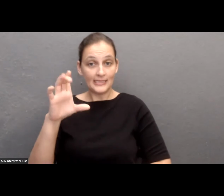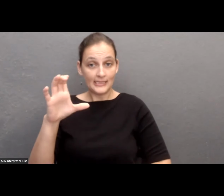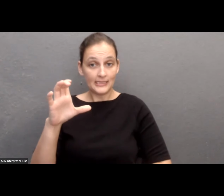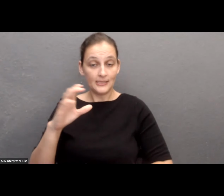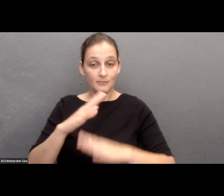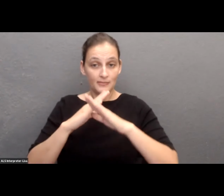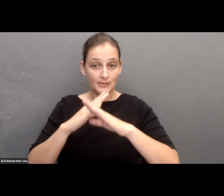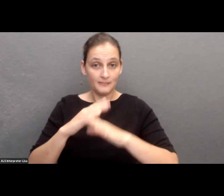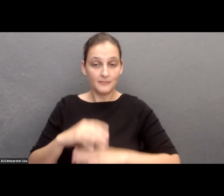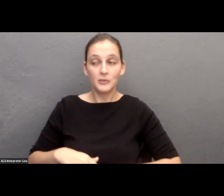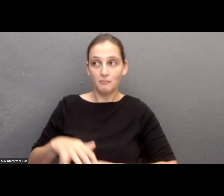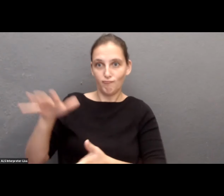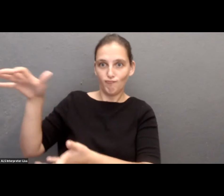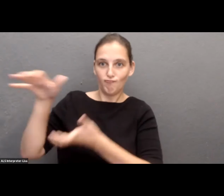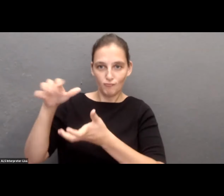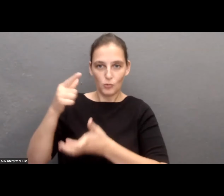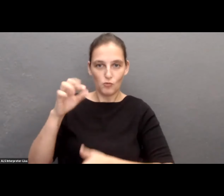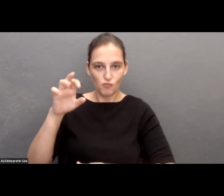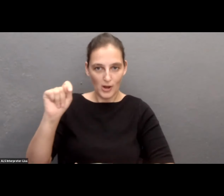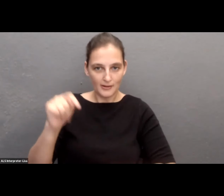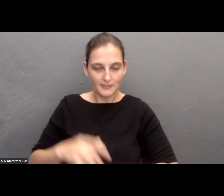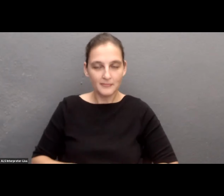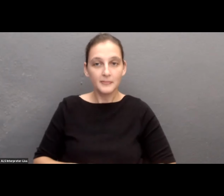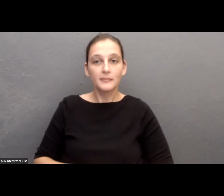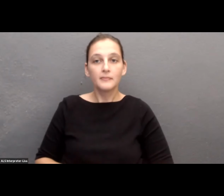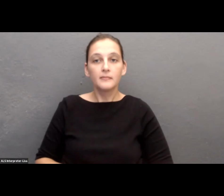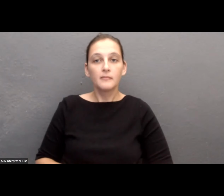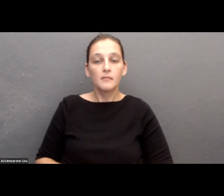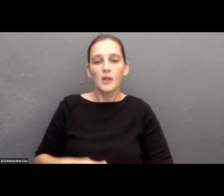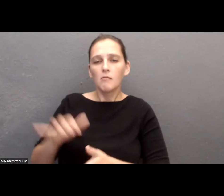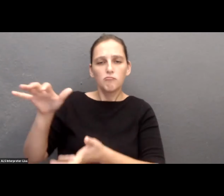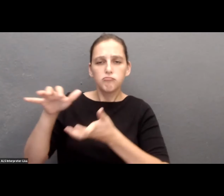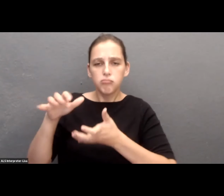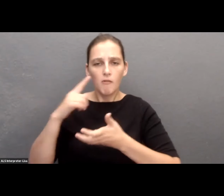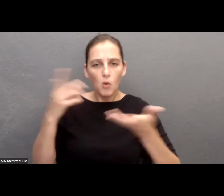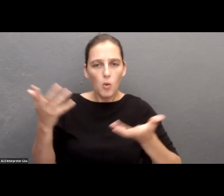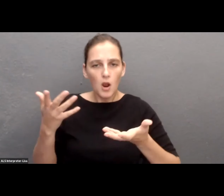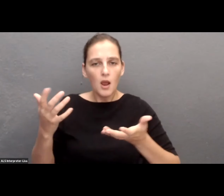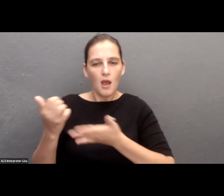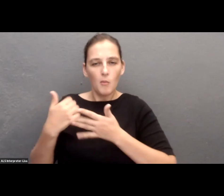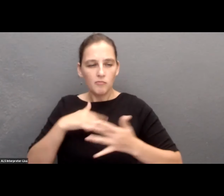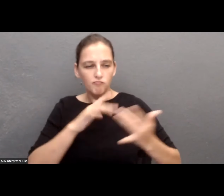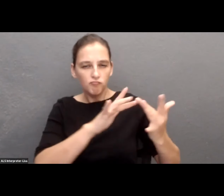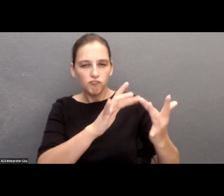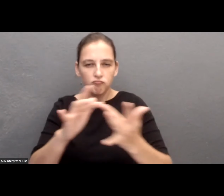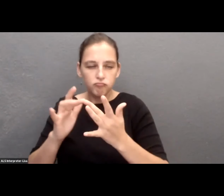CDC. In an effort to reach out to disability community at a local level,